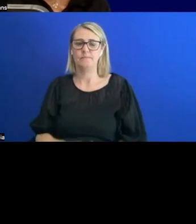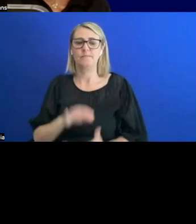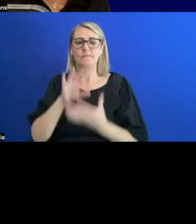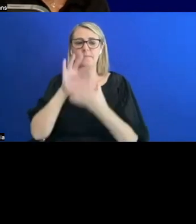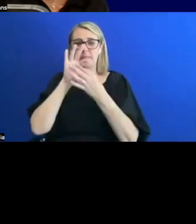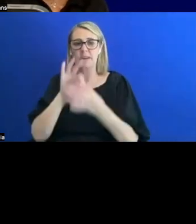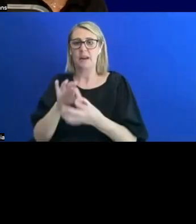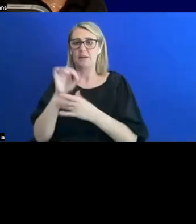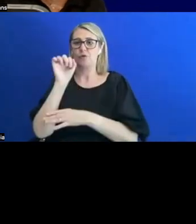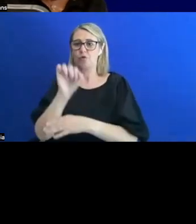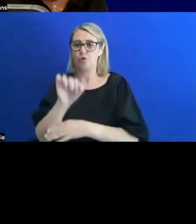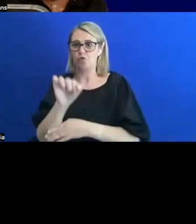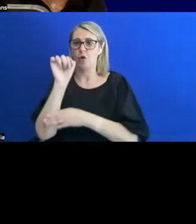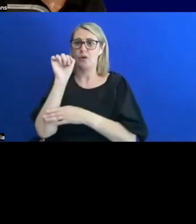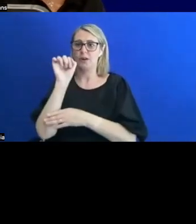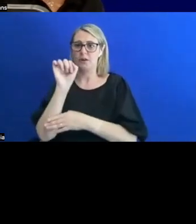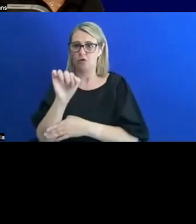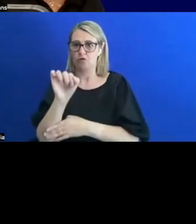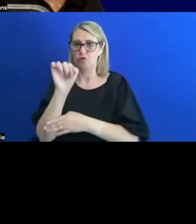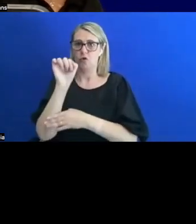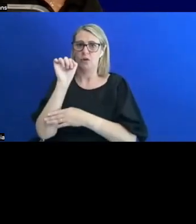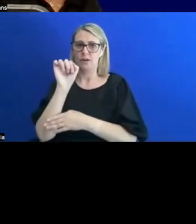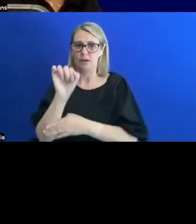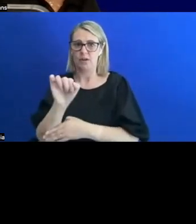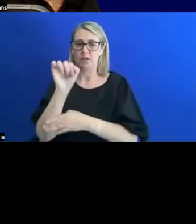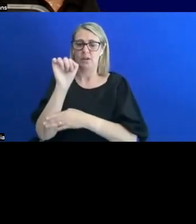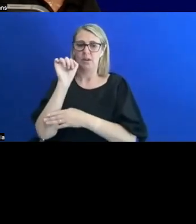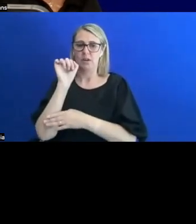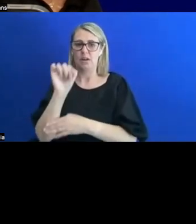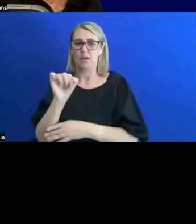and swinging and the proprioceptive system, using heavy activities,